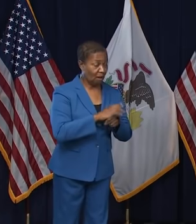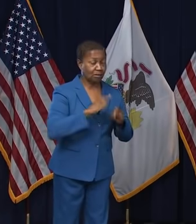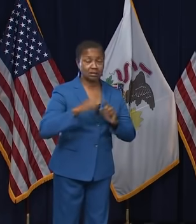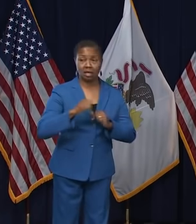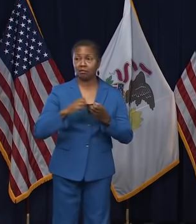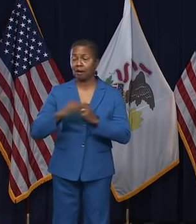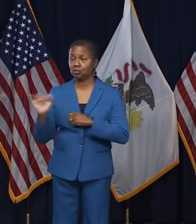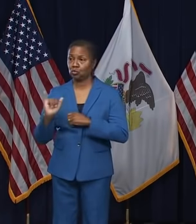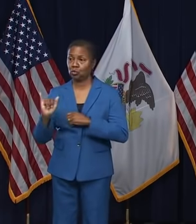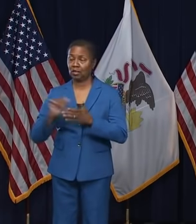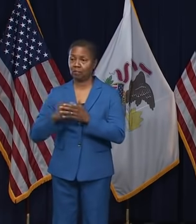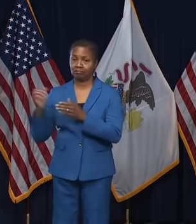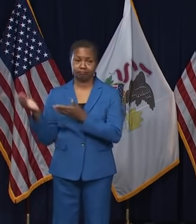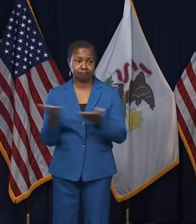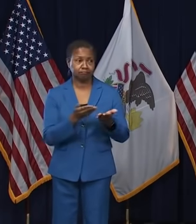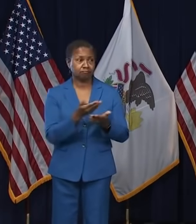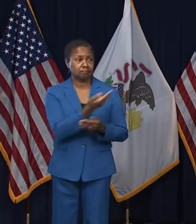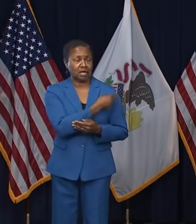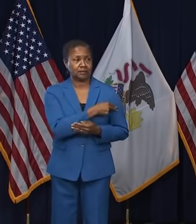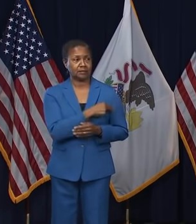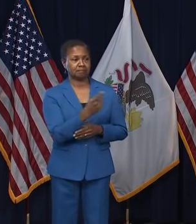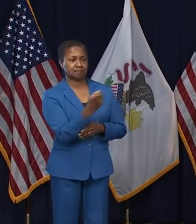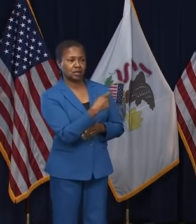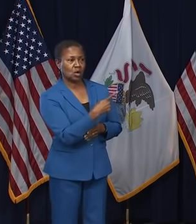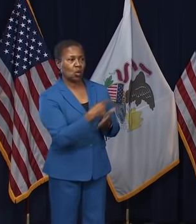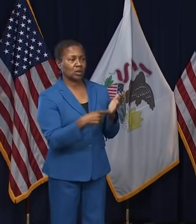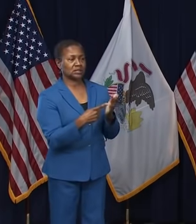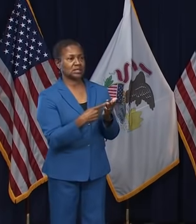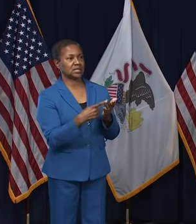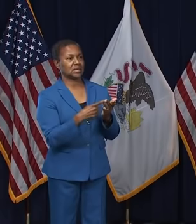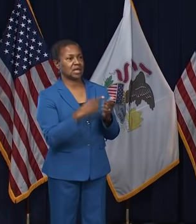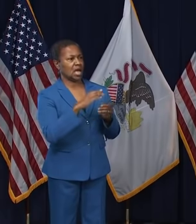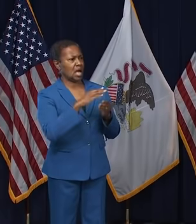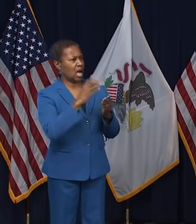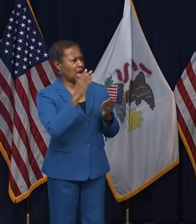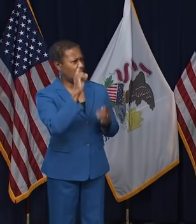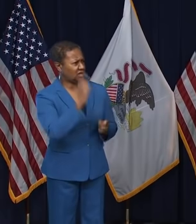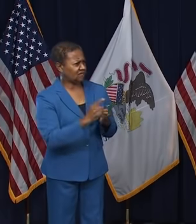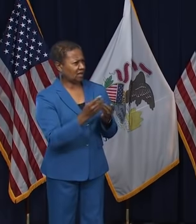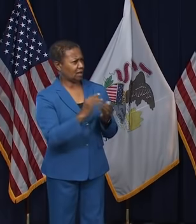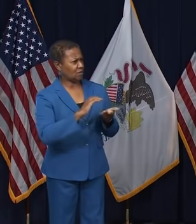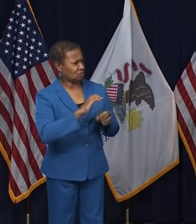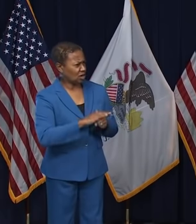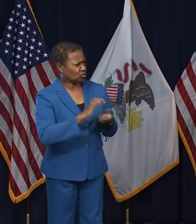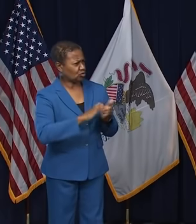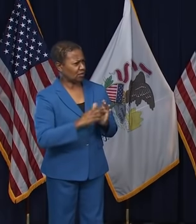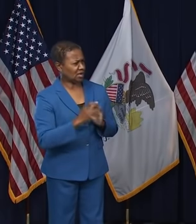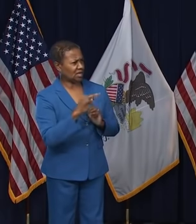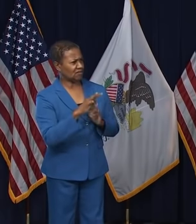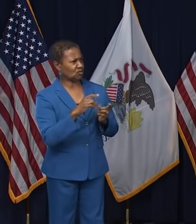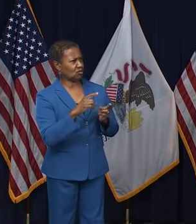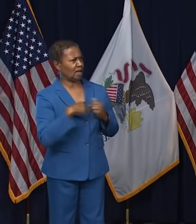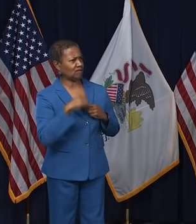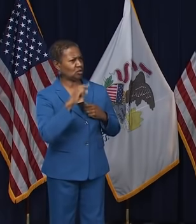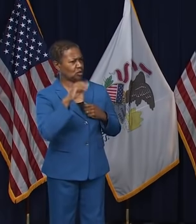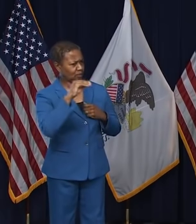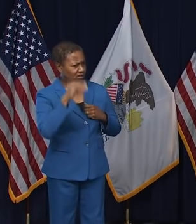who may get cove it but for